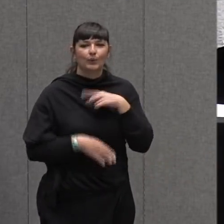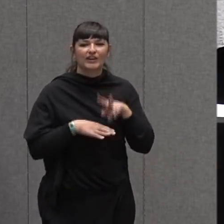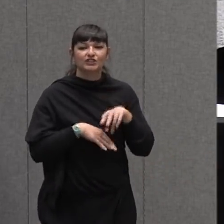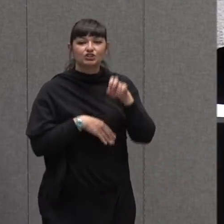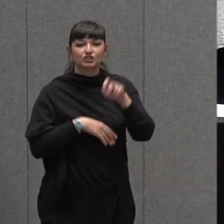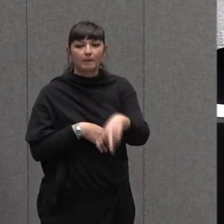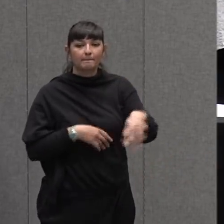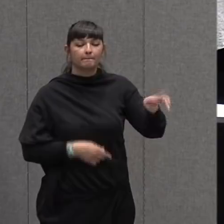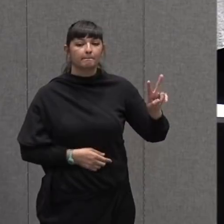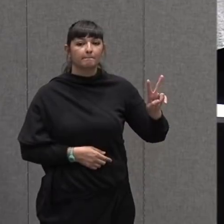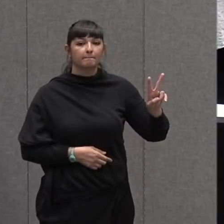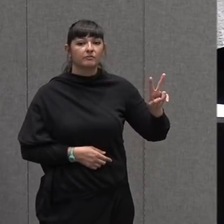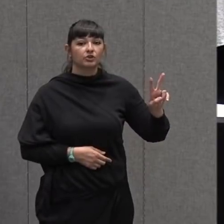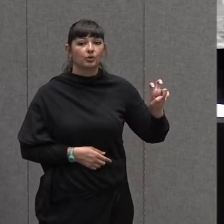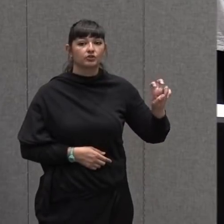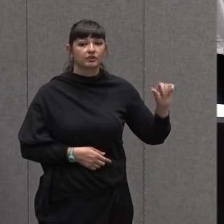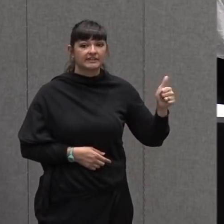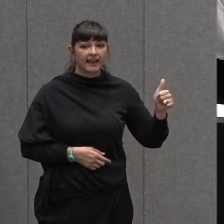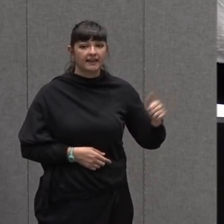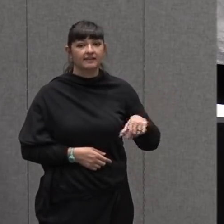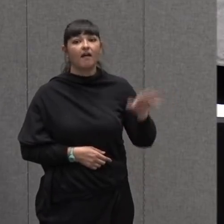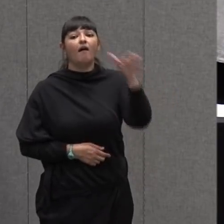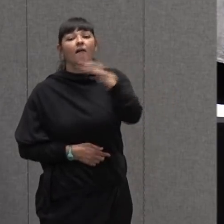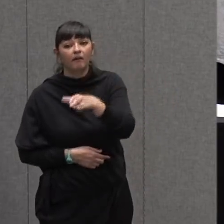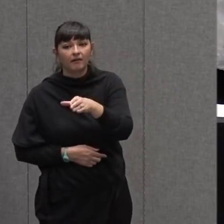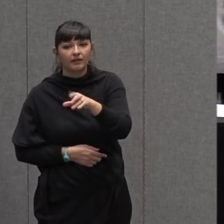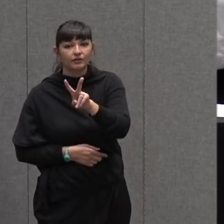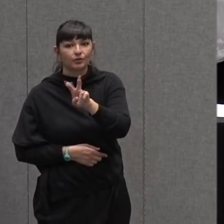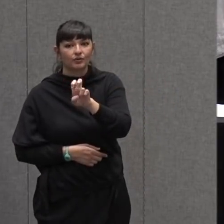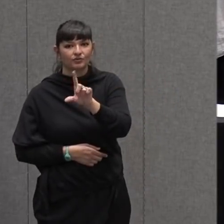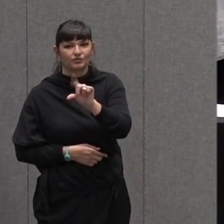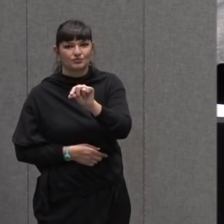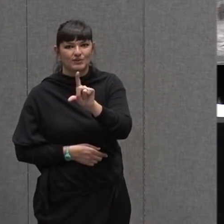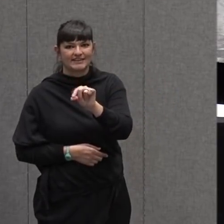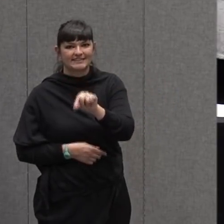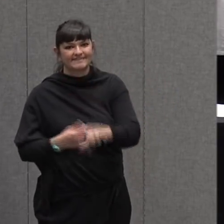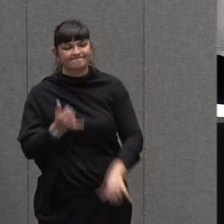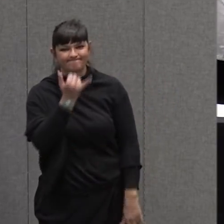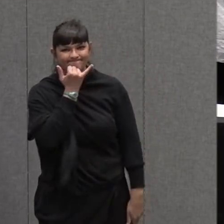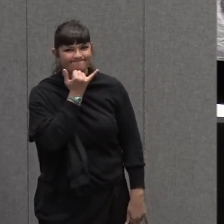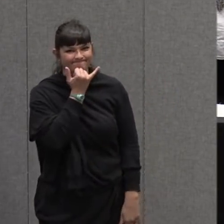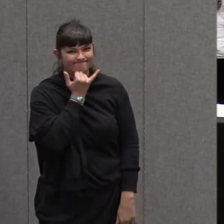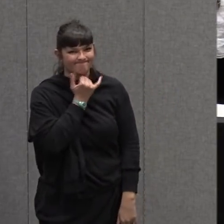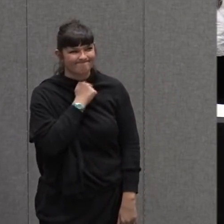Did we? - So maybe we should start over coz I did the same thing. - Let's try that again thing. I did the same thing and you're probably just listening to me.